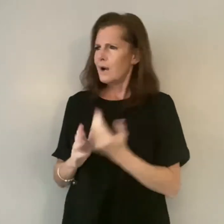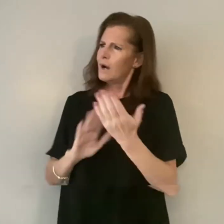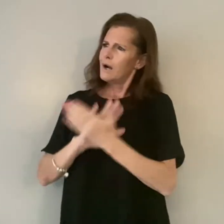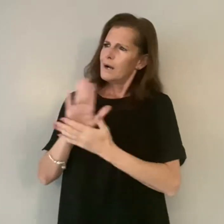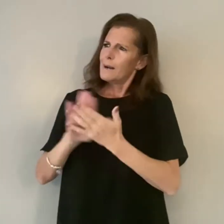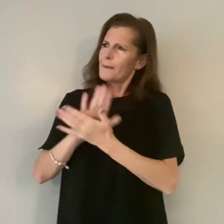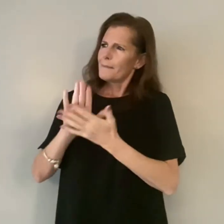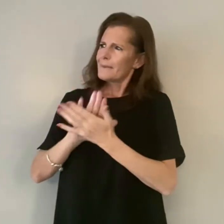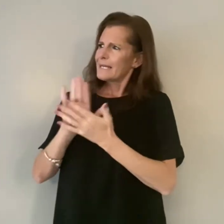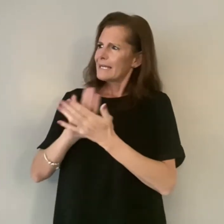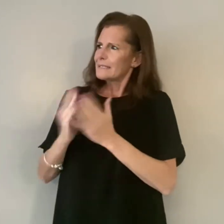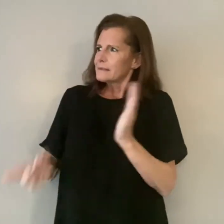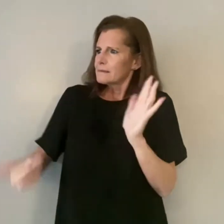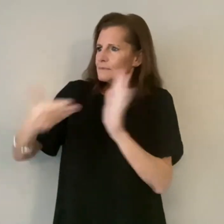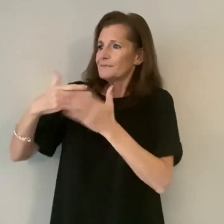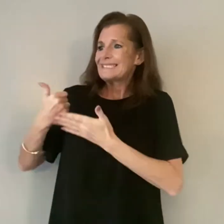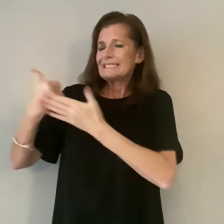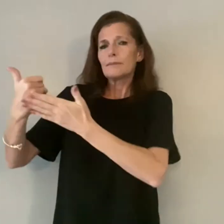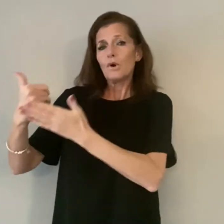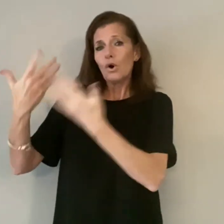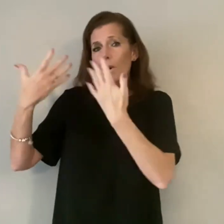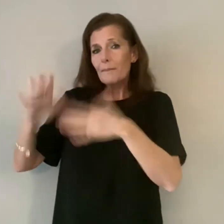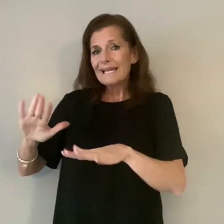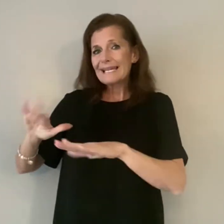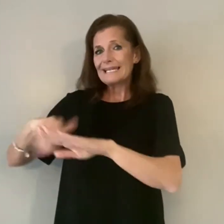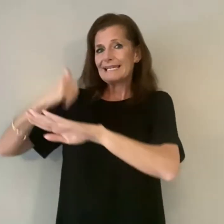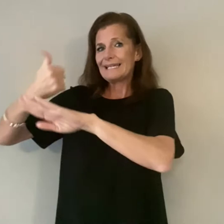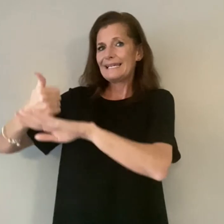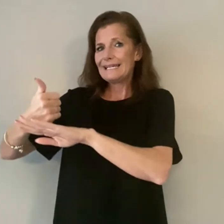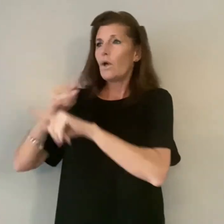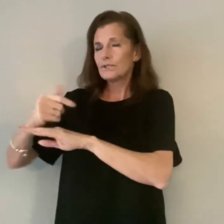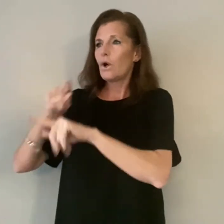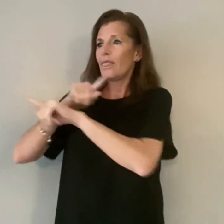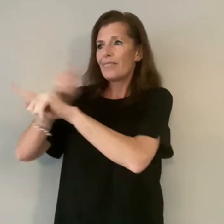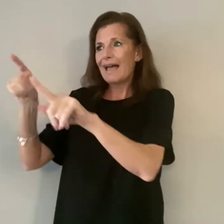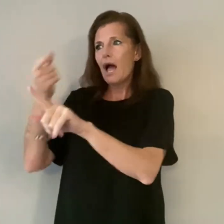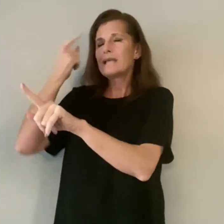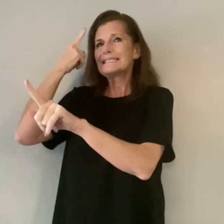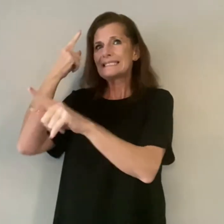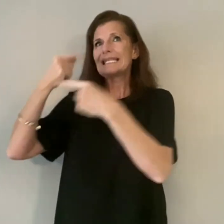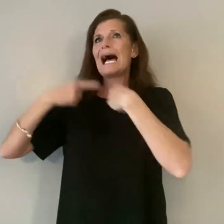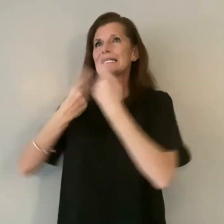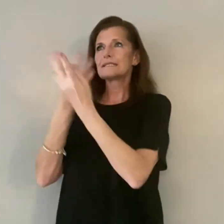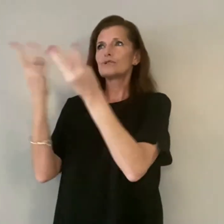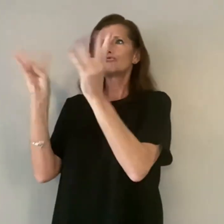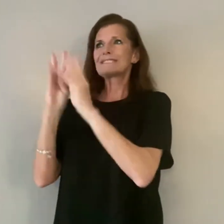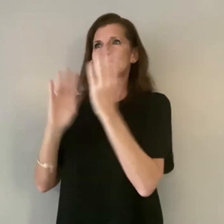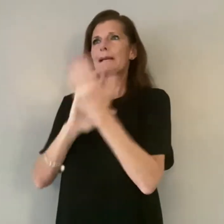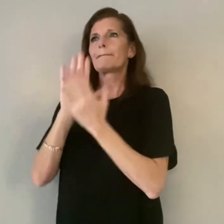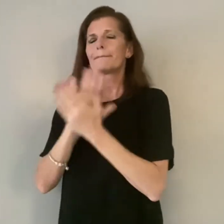and what kind of additional support have you had to put in place to help them understand and get to grips with those things.